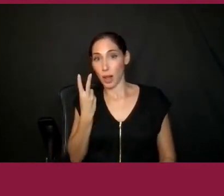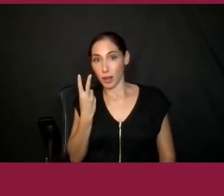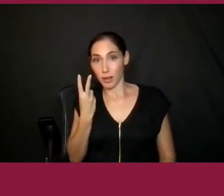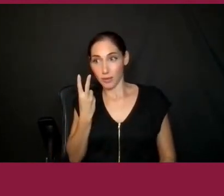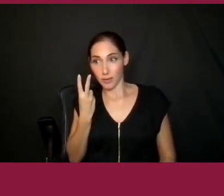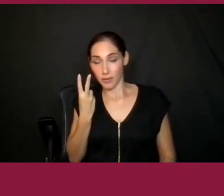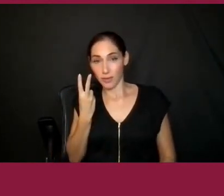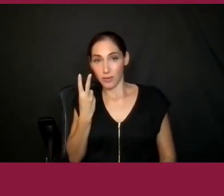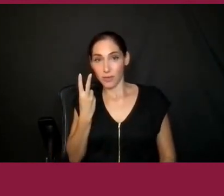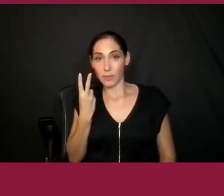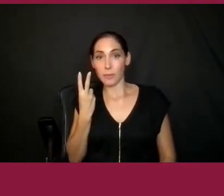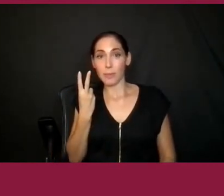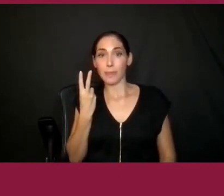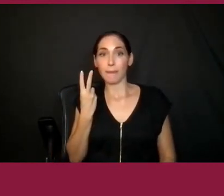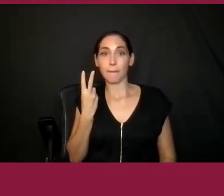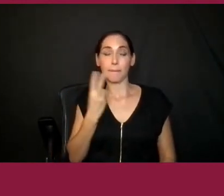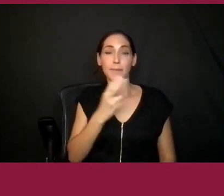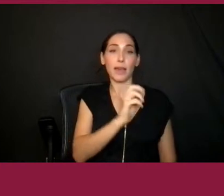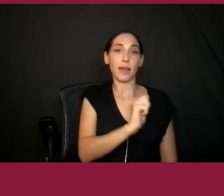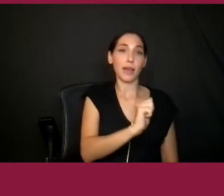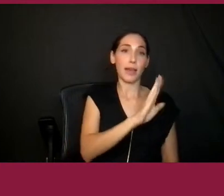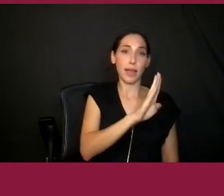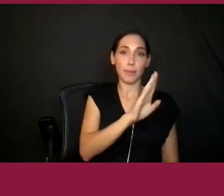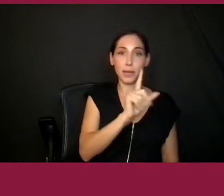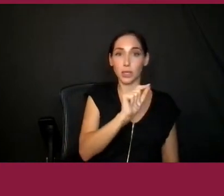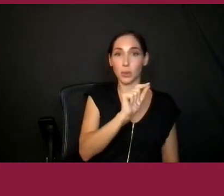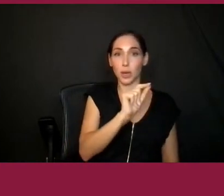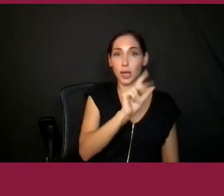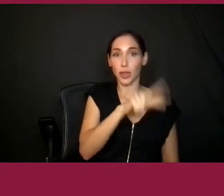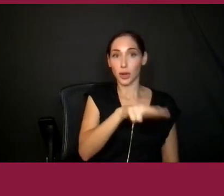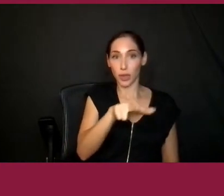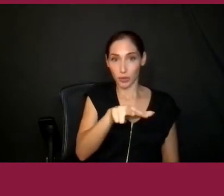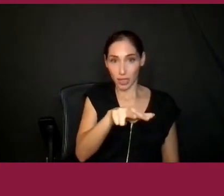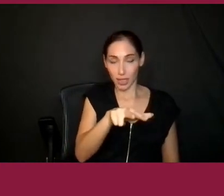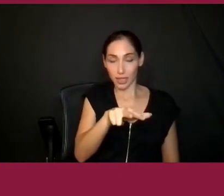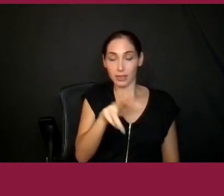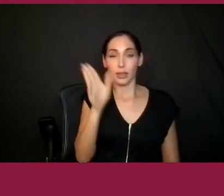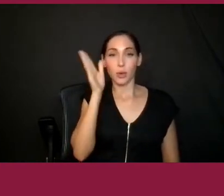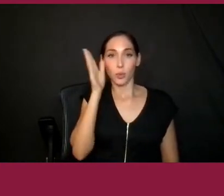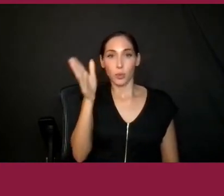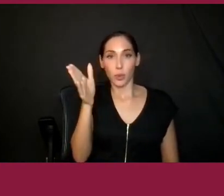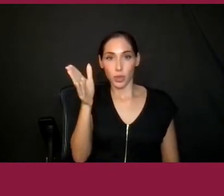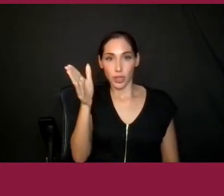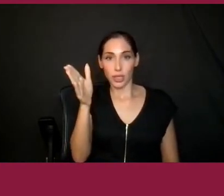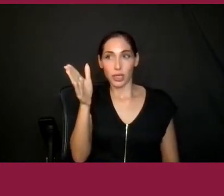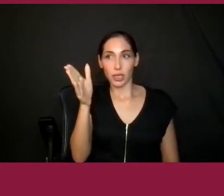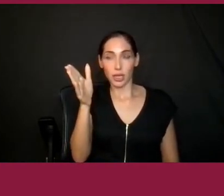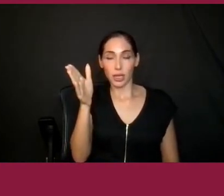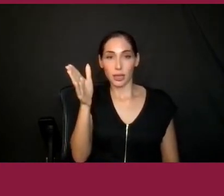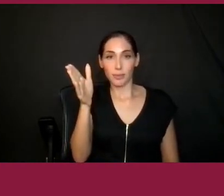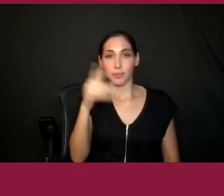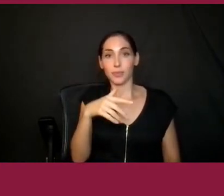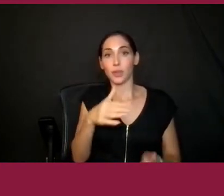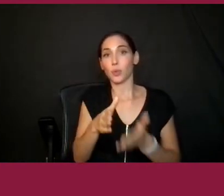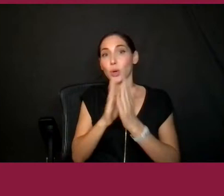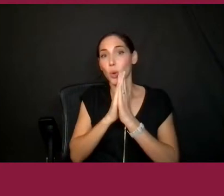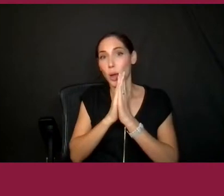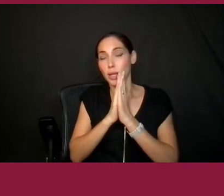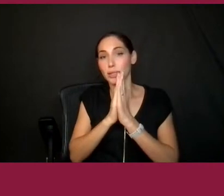And then AB2033 would of, um, would request authorization for